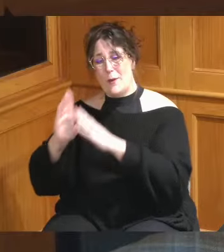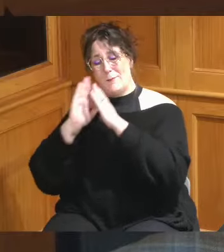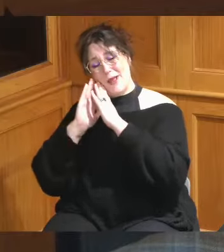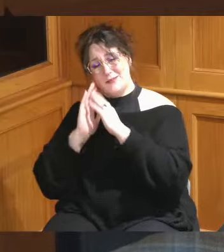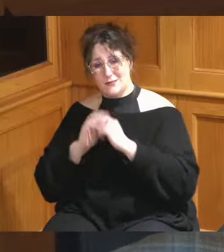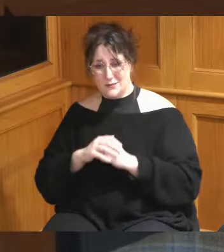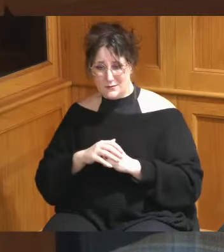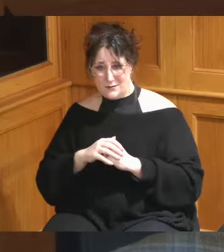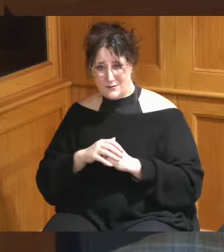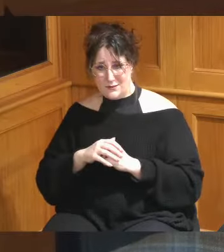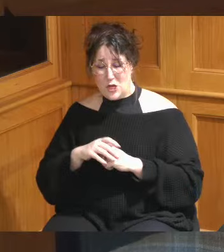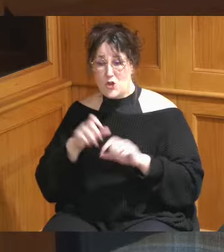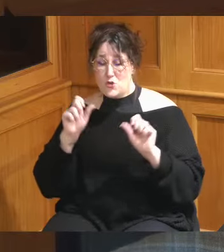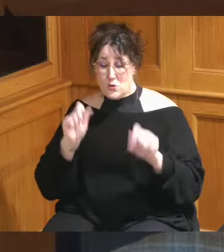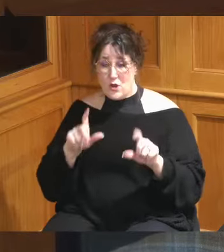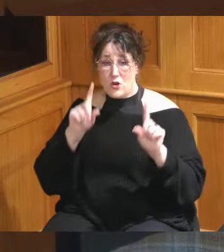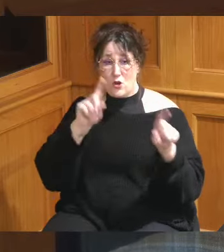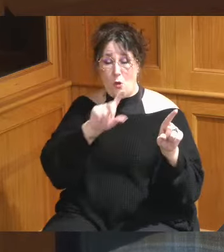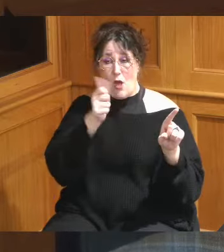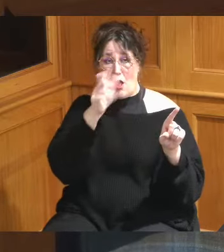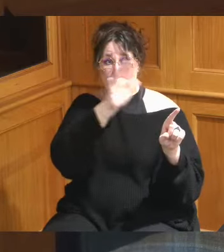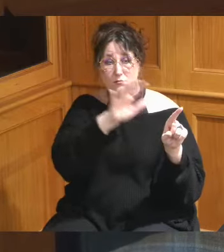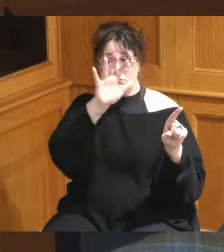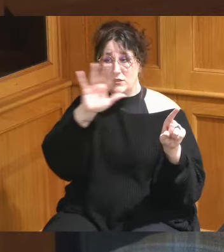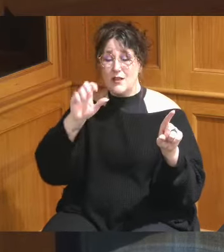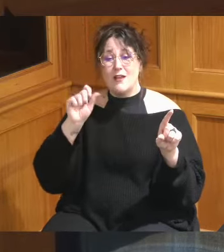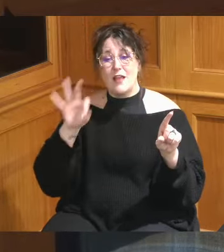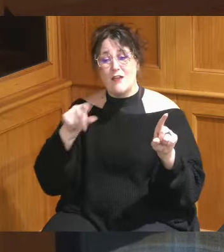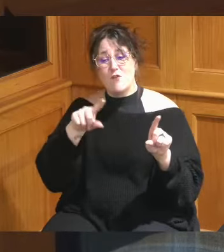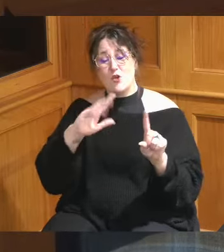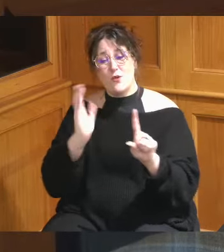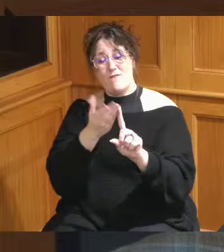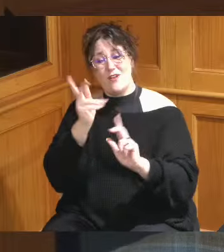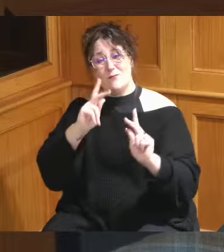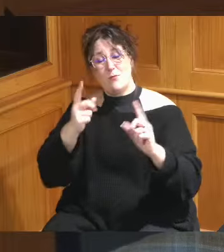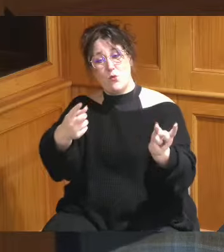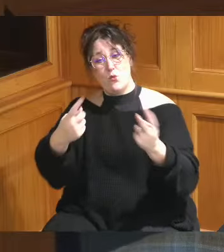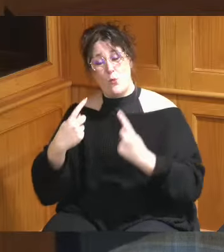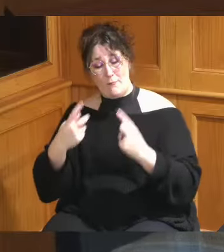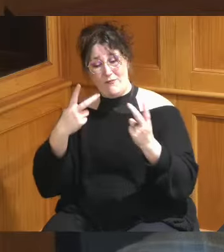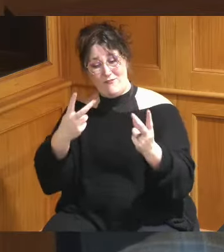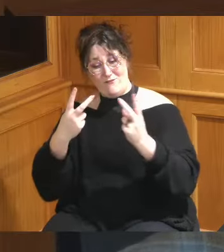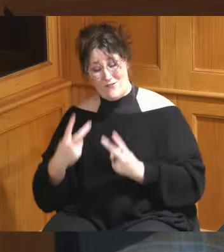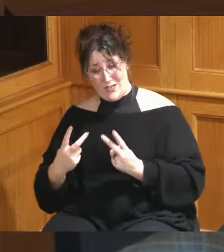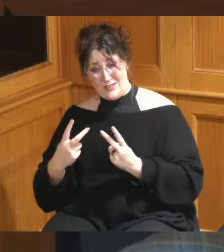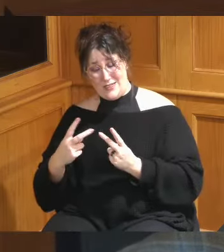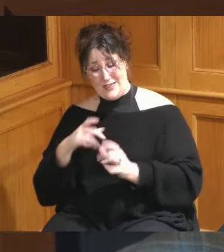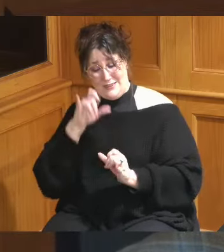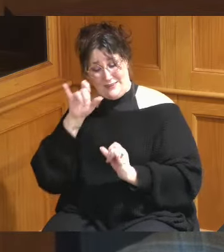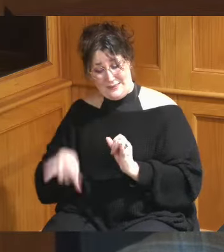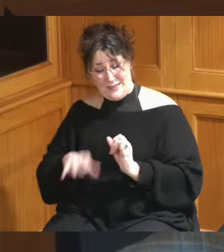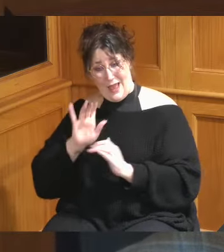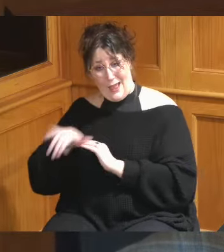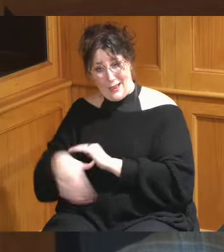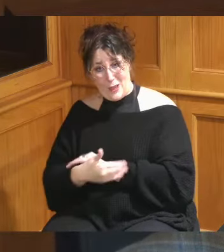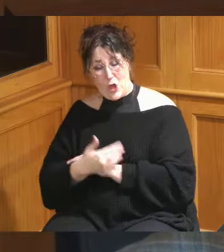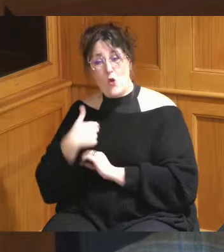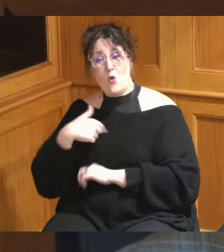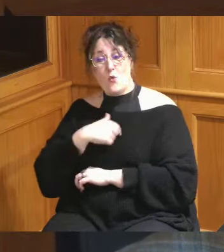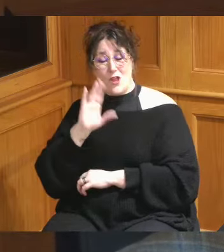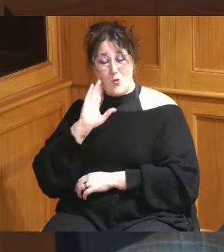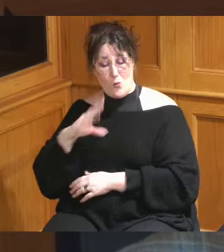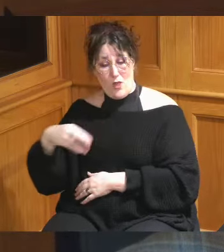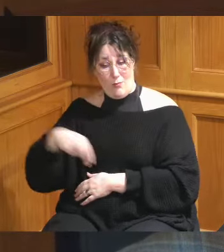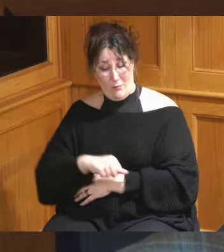don't have to come here. If you putting heads in these beds we get paid and I'm willing to support